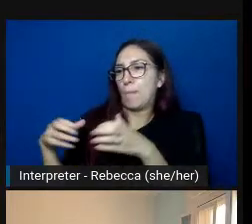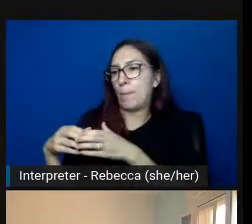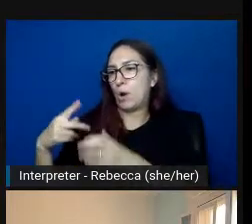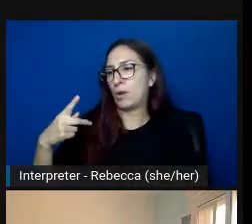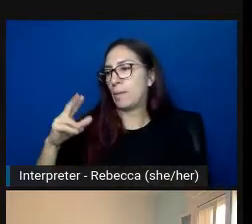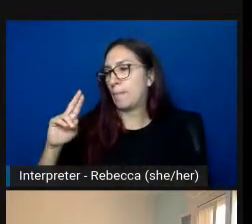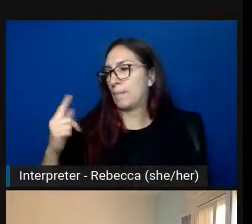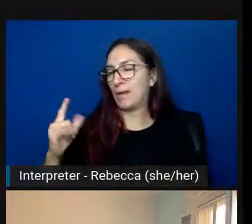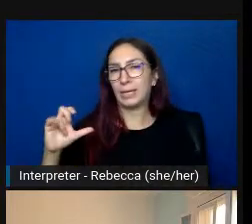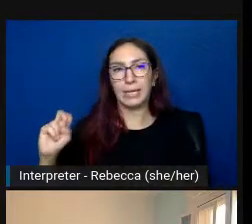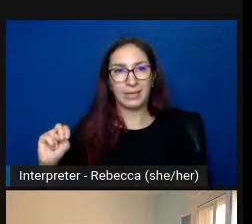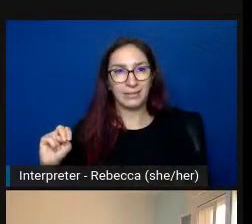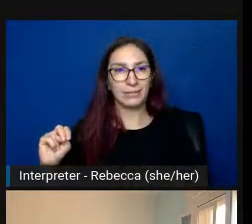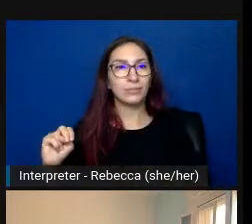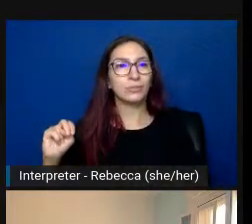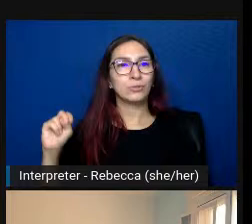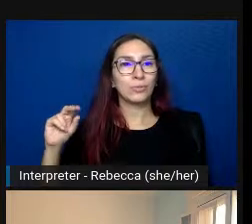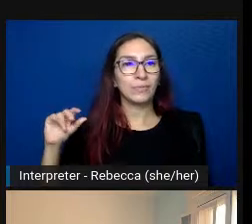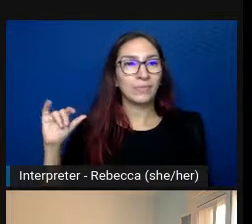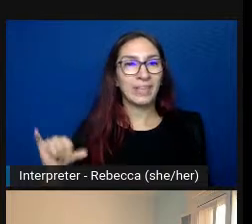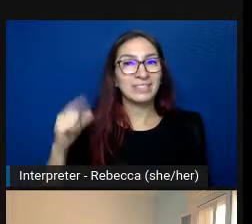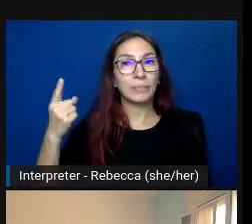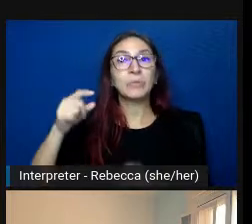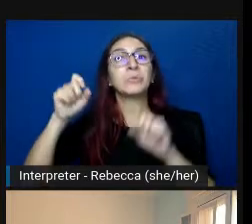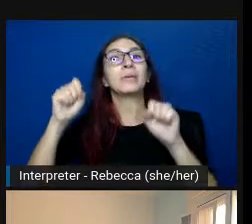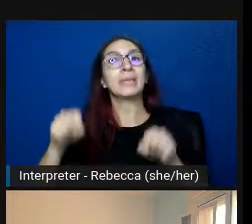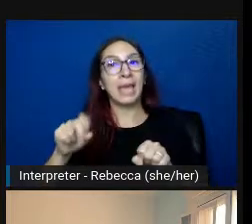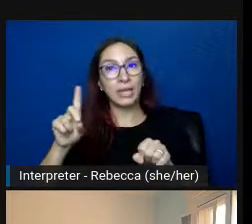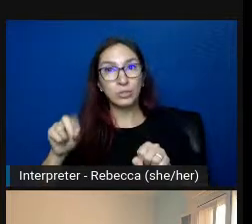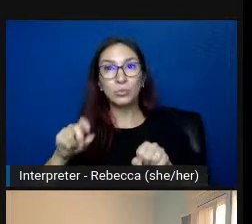Joomla code without any third party Plugins.